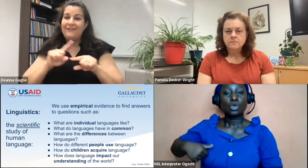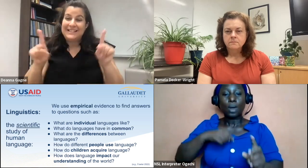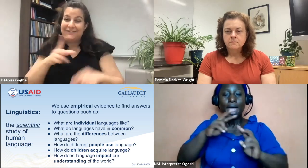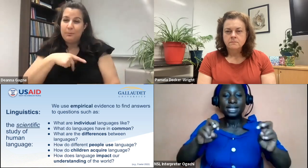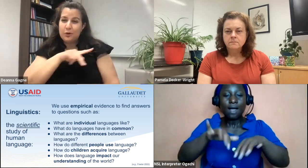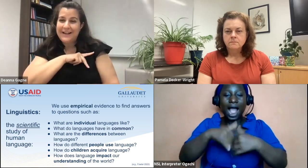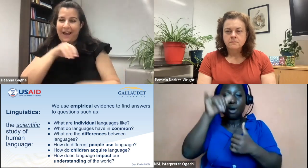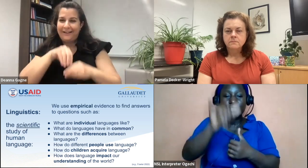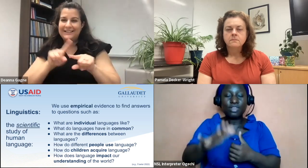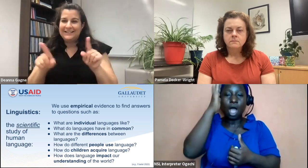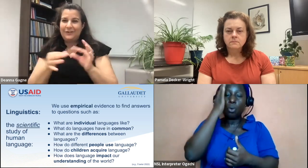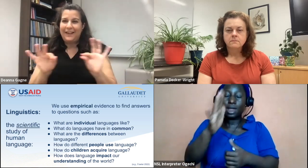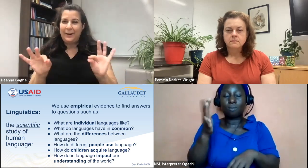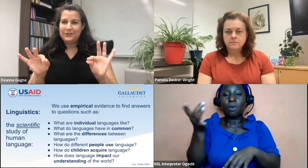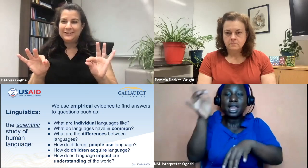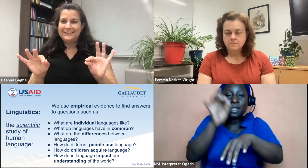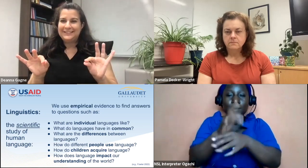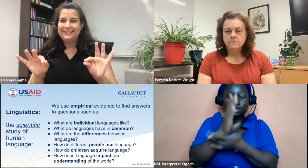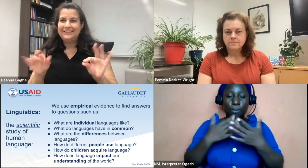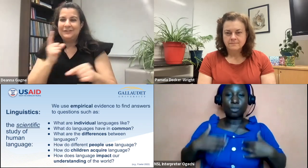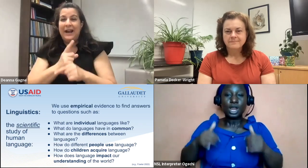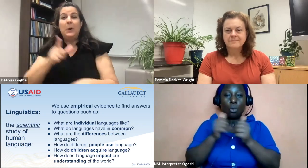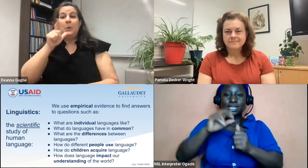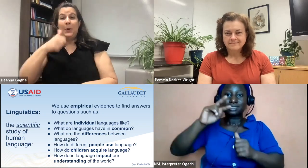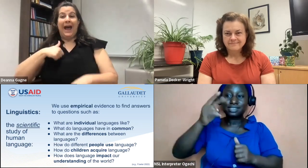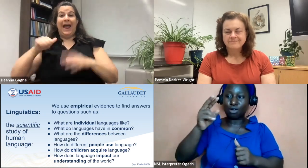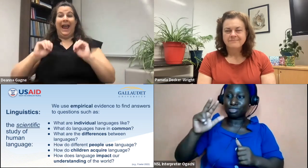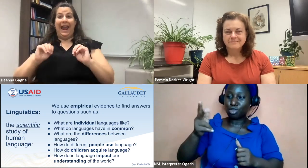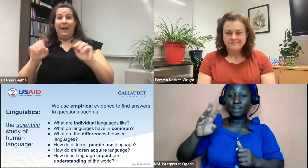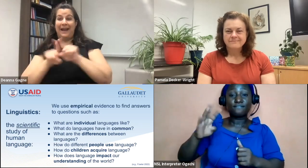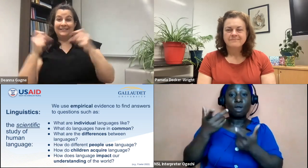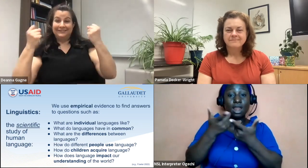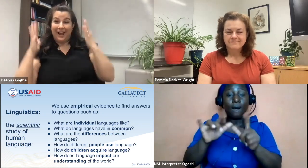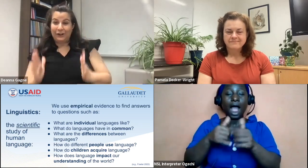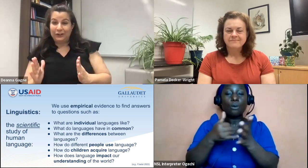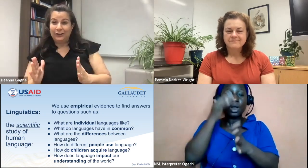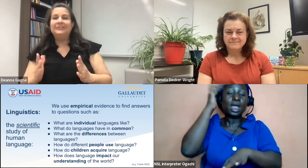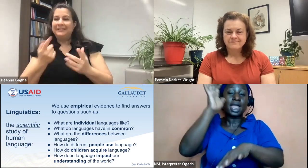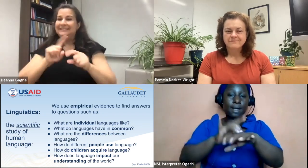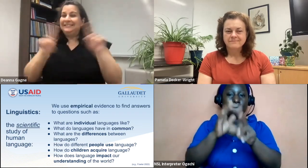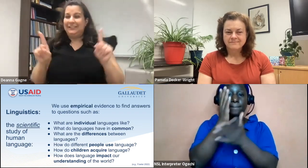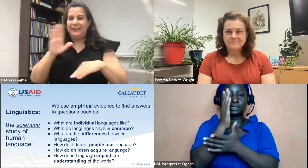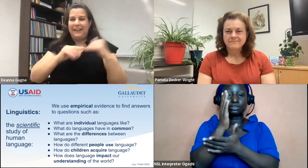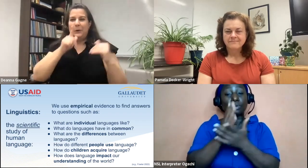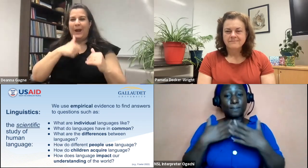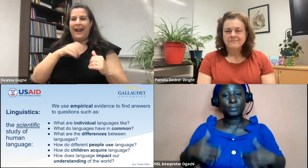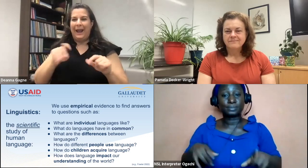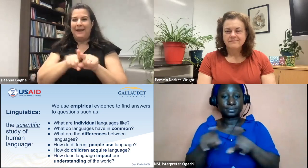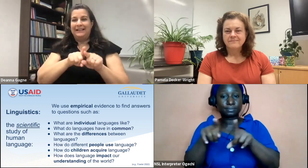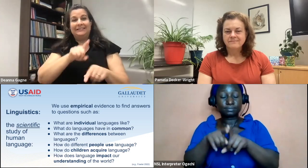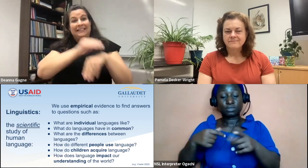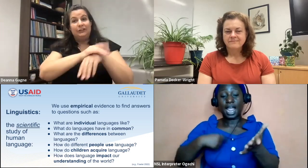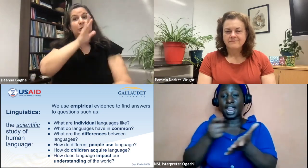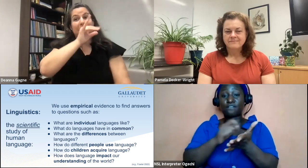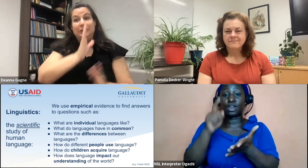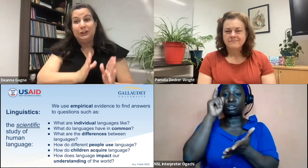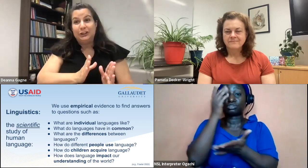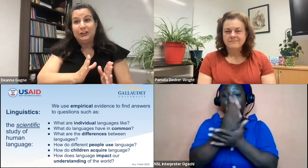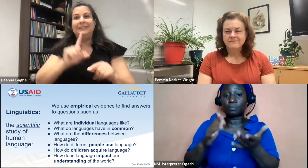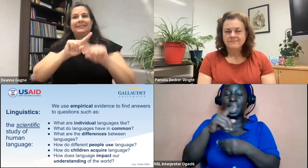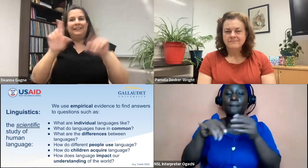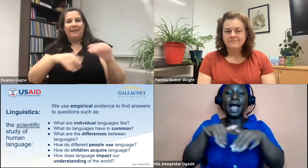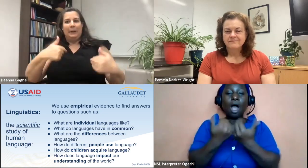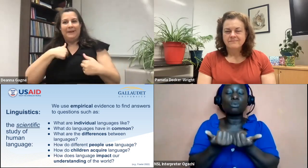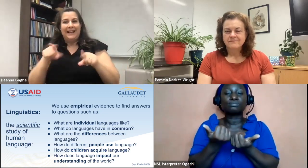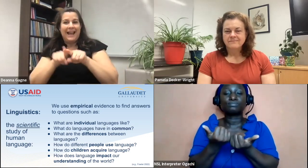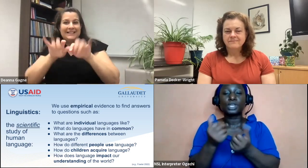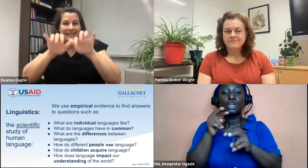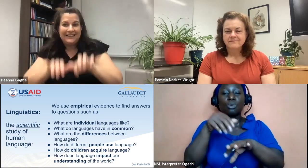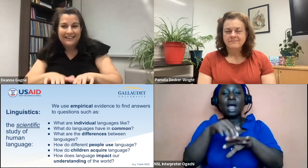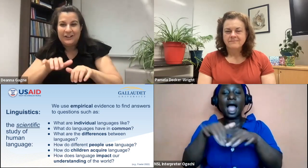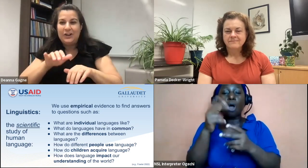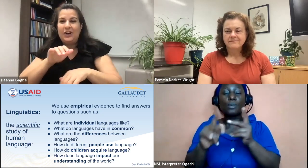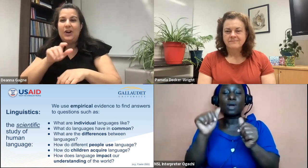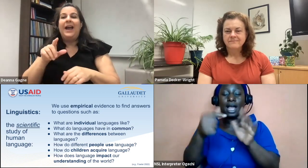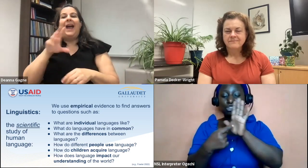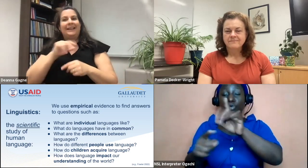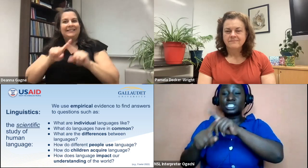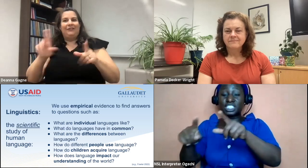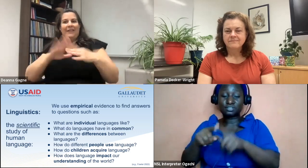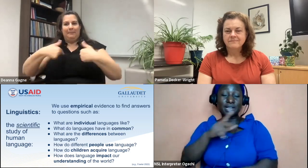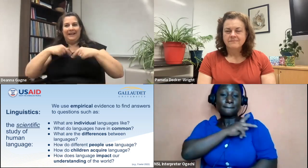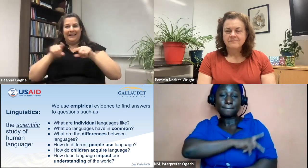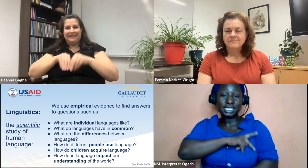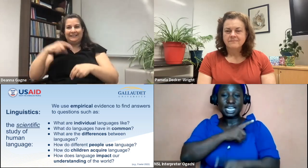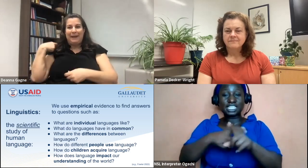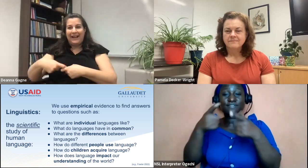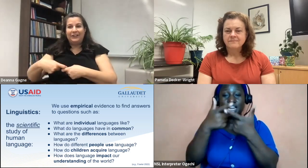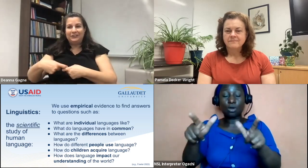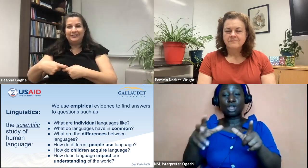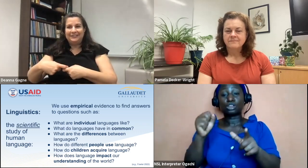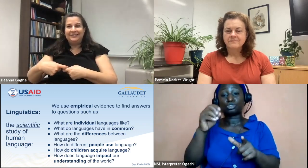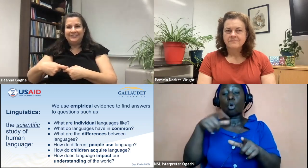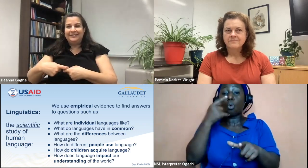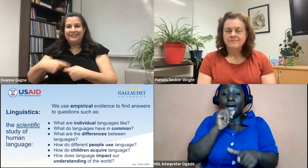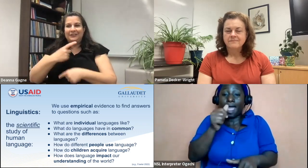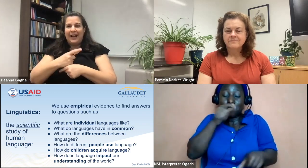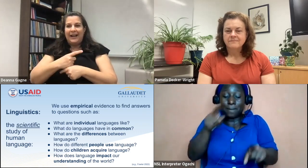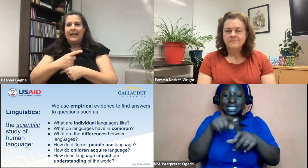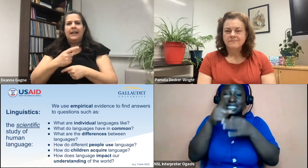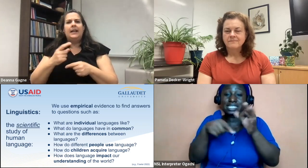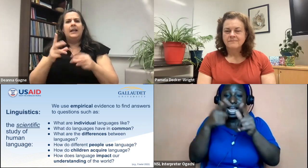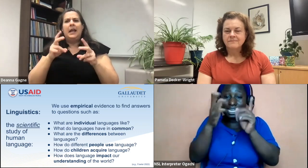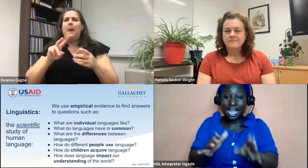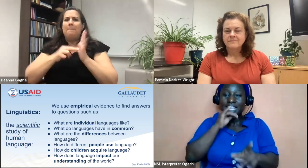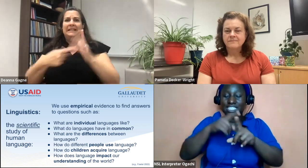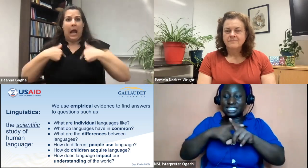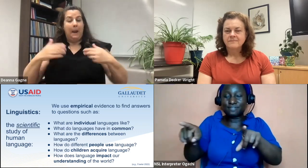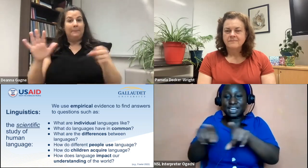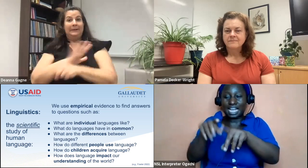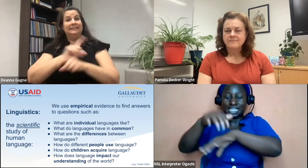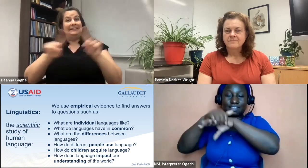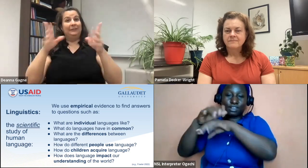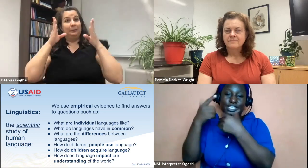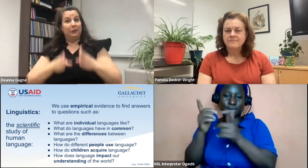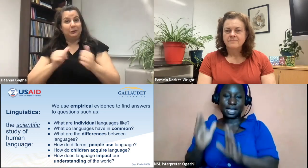I wrote an article that looks at how people can exhibit different personalities in different languages, so who I am as a signer, is different than who I present to them English speaker, and who I present as a person who is engaging written language, and that's even still different than who I am in Spanish.